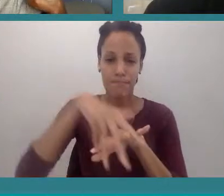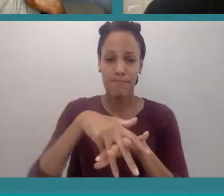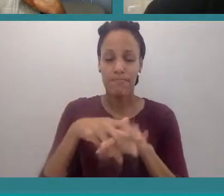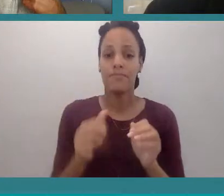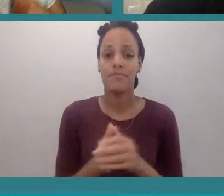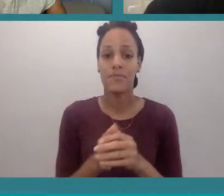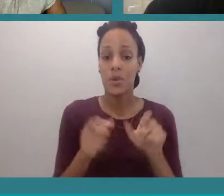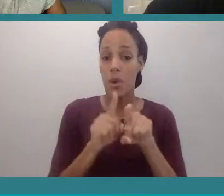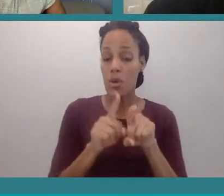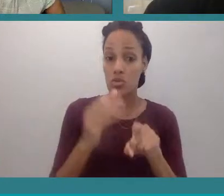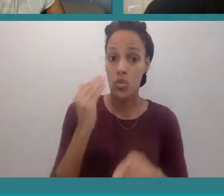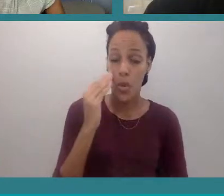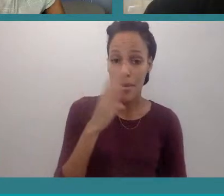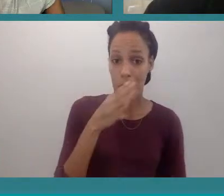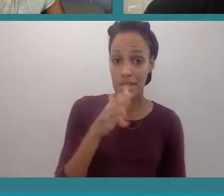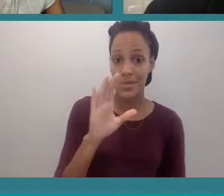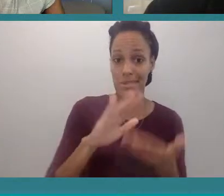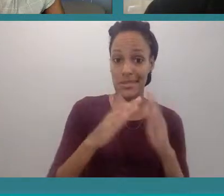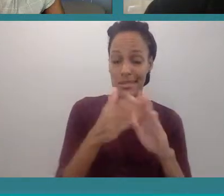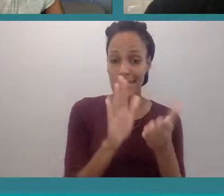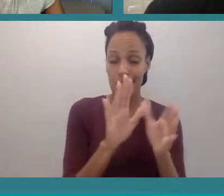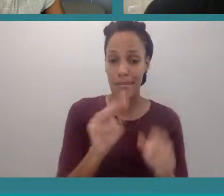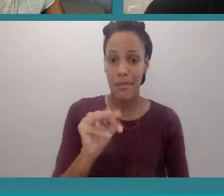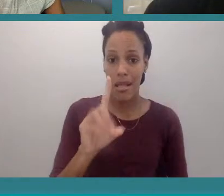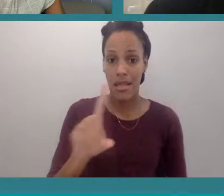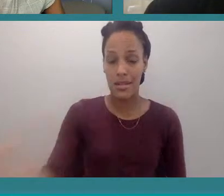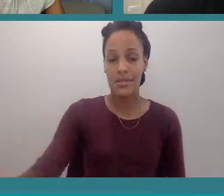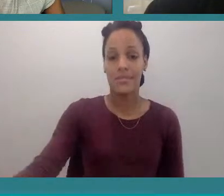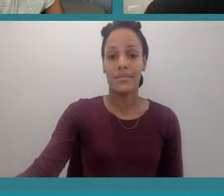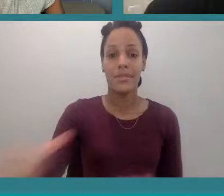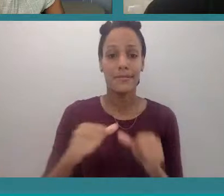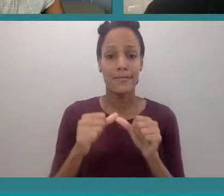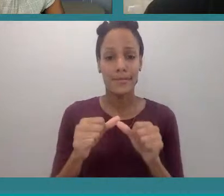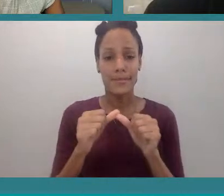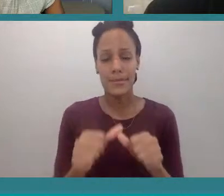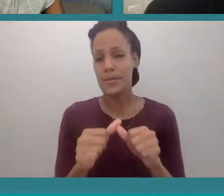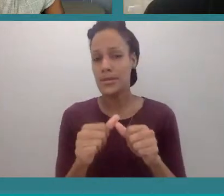City. Maryland. sustained Indigenous peoples until the arrival of Europeans beginning in